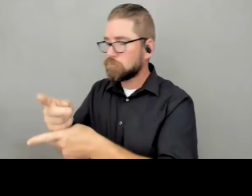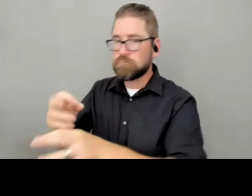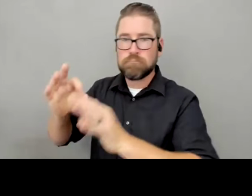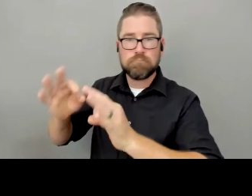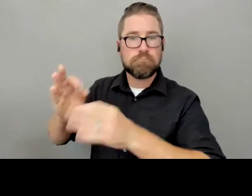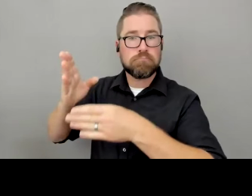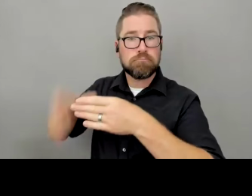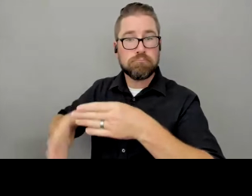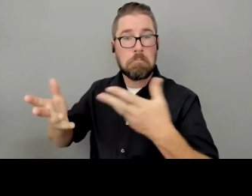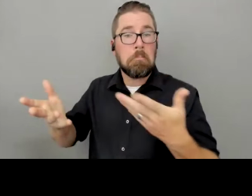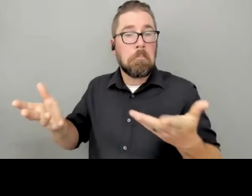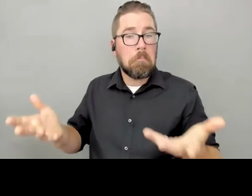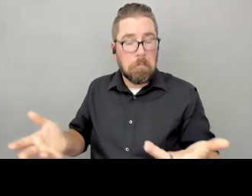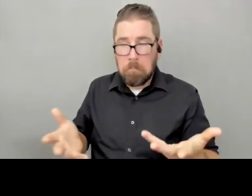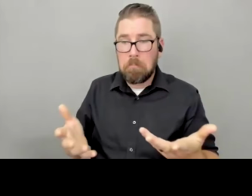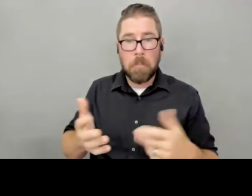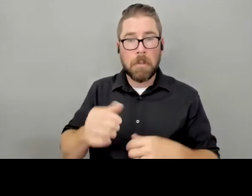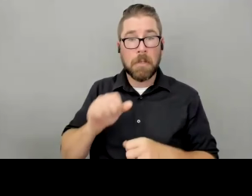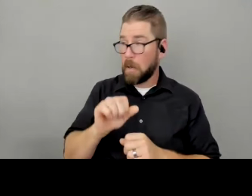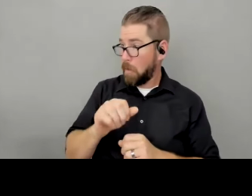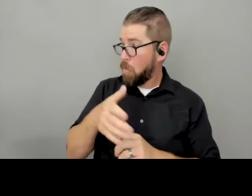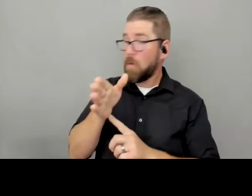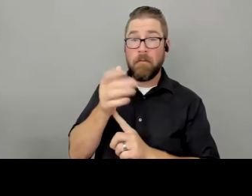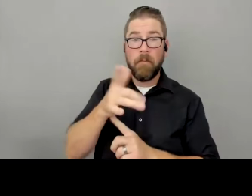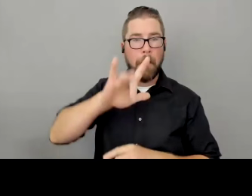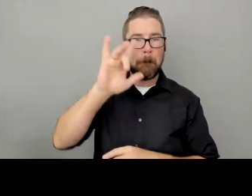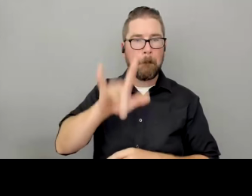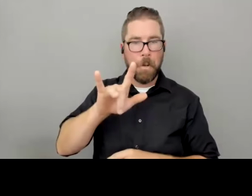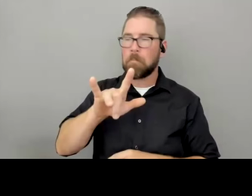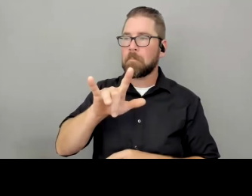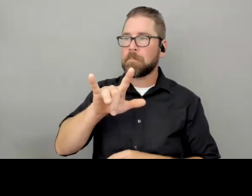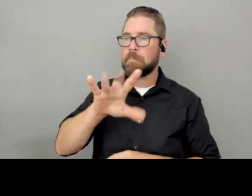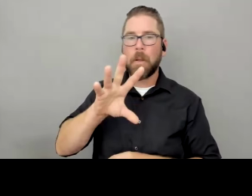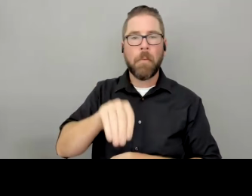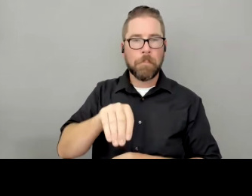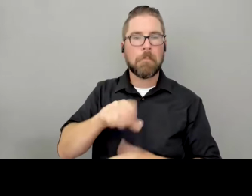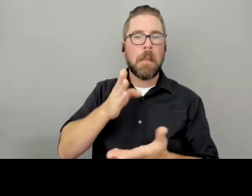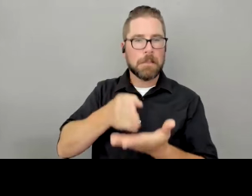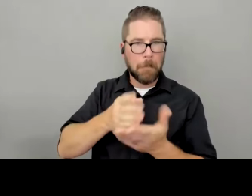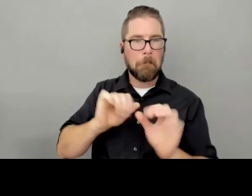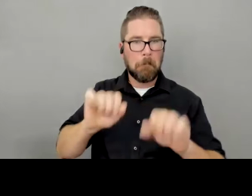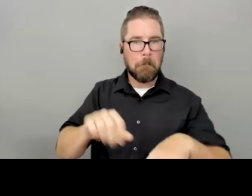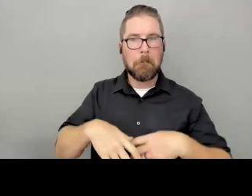I already talked to the instructor and we already have a plan and so on and so forth. But we don't know that.